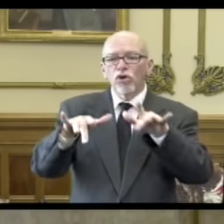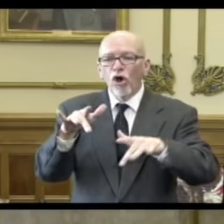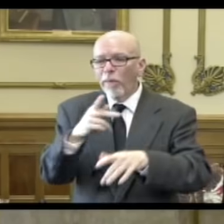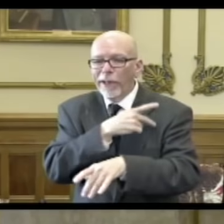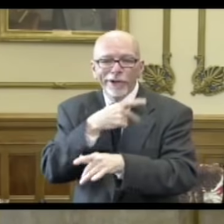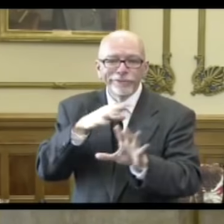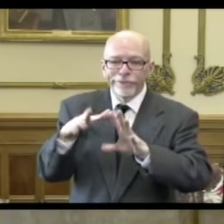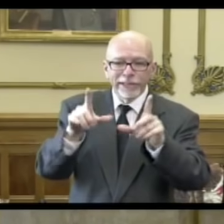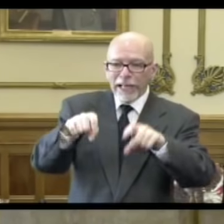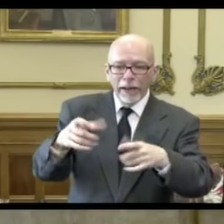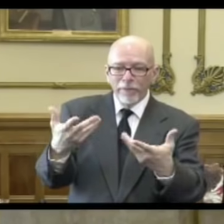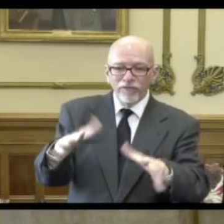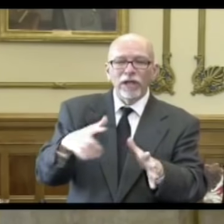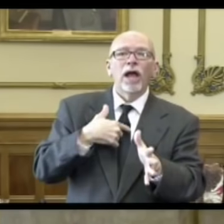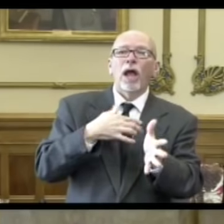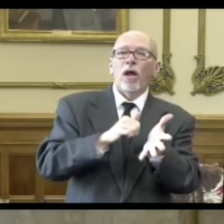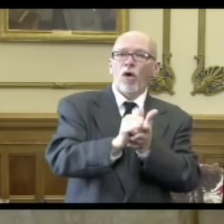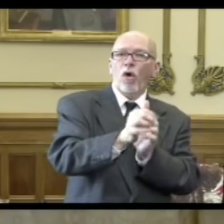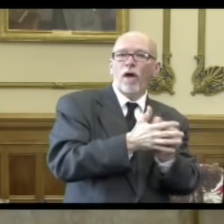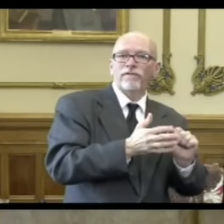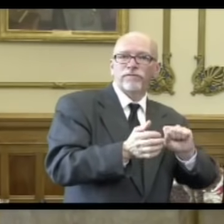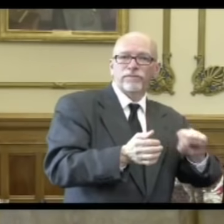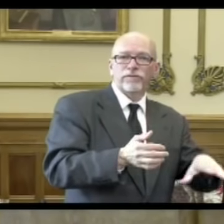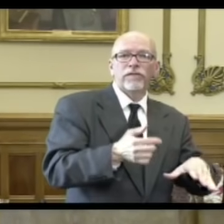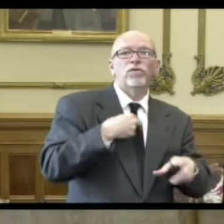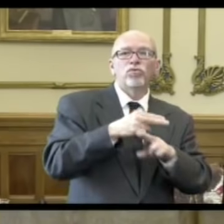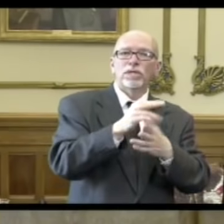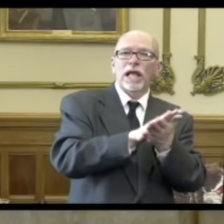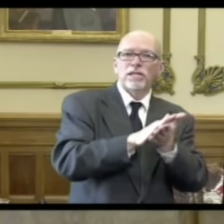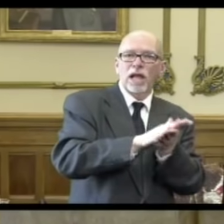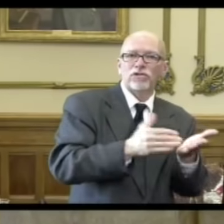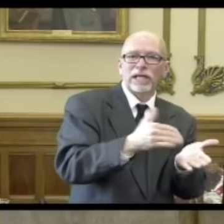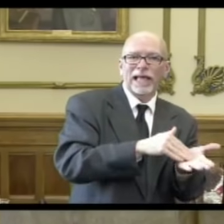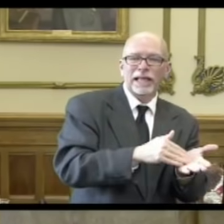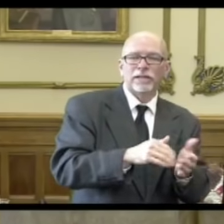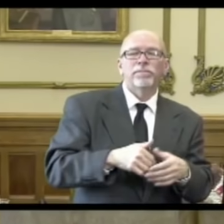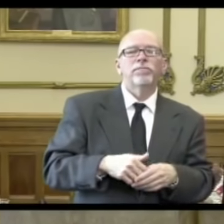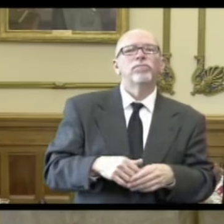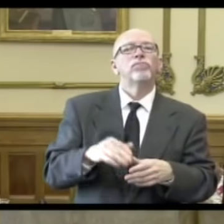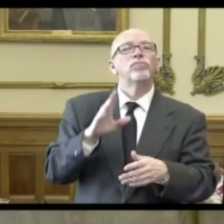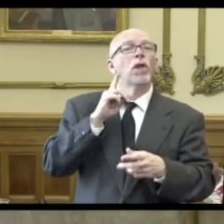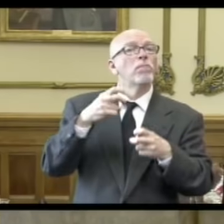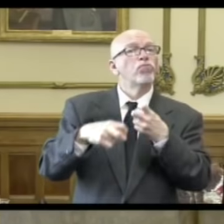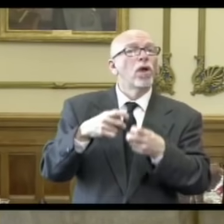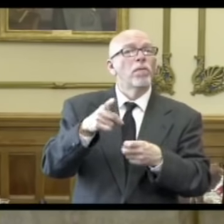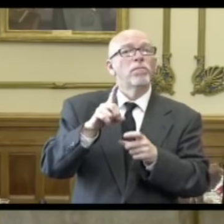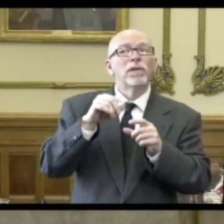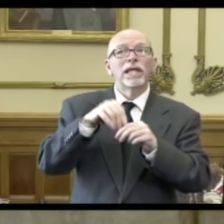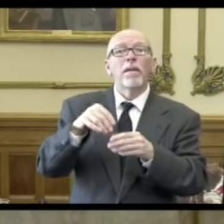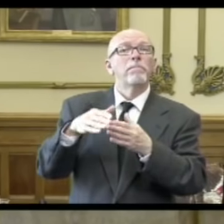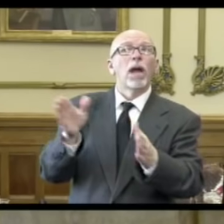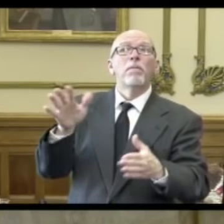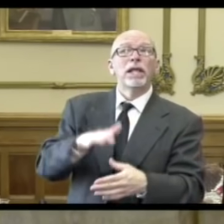HOW TO WEAR GLOVES RIGHT SO I I USE MY HAND SANITIZER I PUT MY GLOVES ON I TOUCH THE PATIENT DO MY EXAM AND THEN I